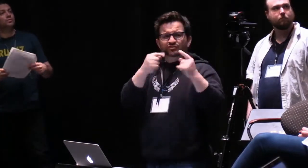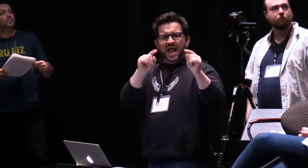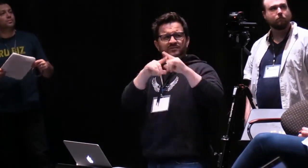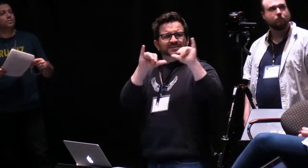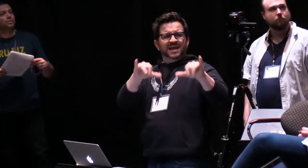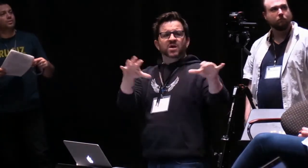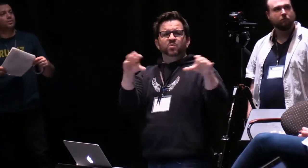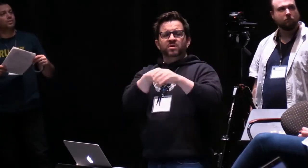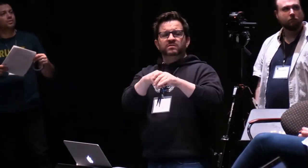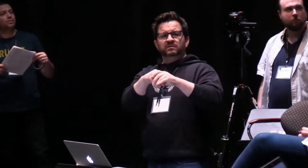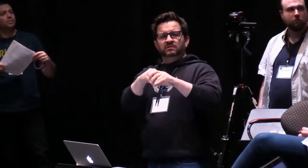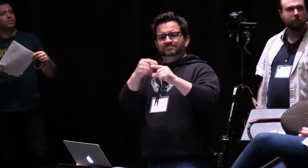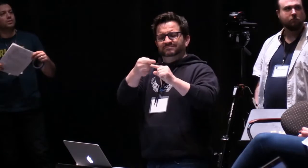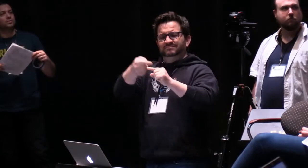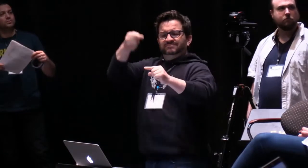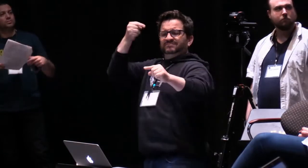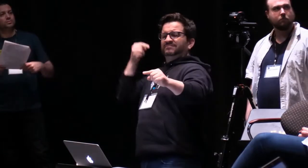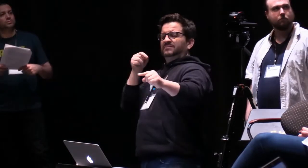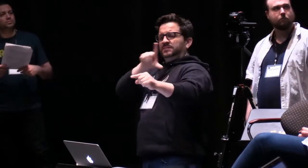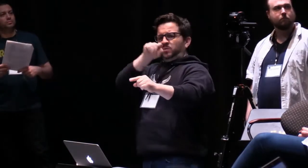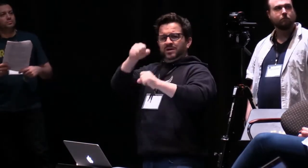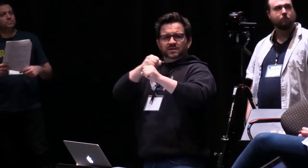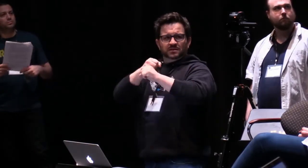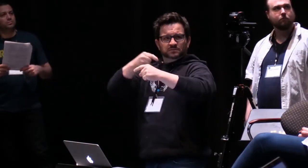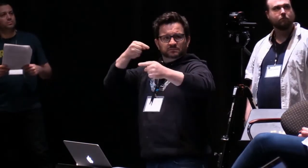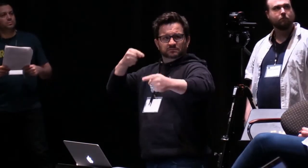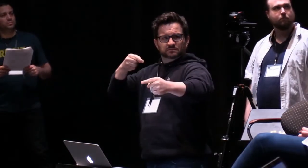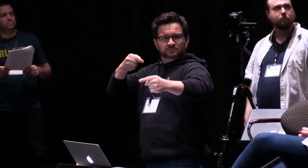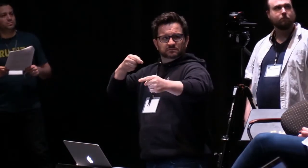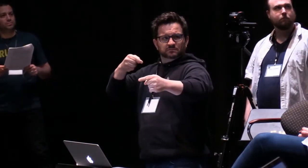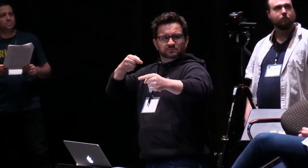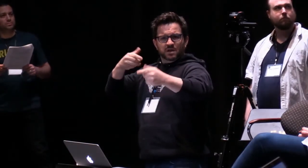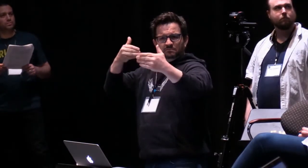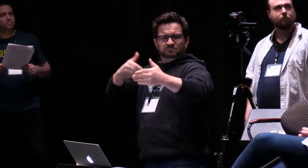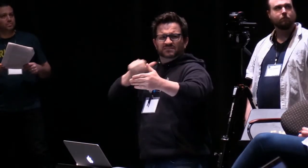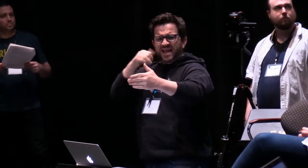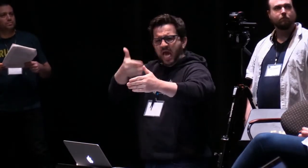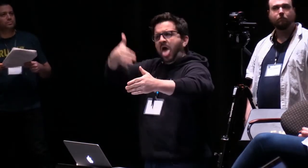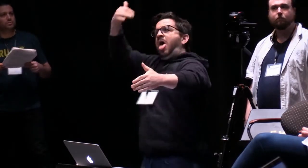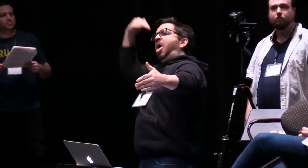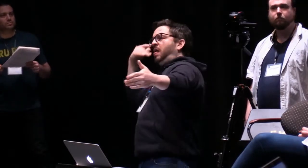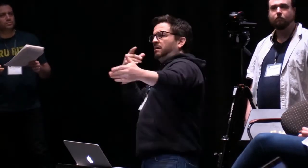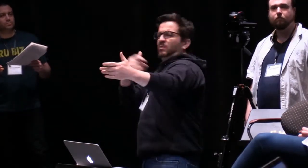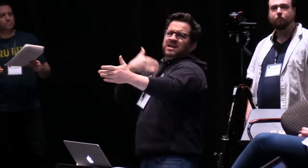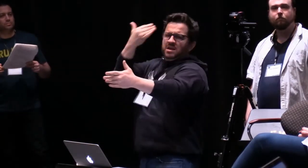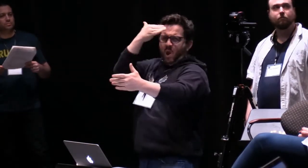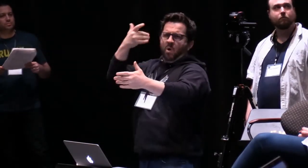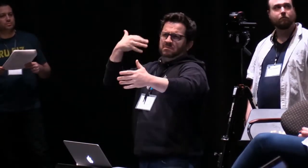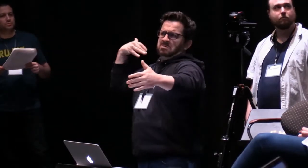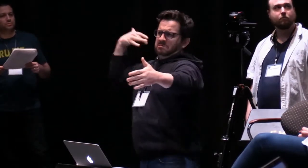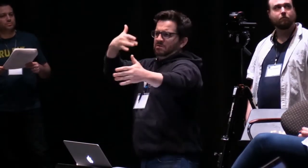So I'm gonna give you a few moments to formulate your answer. And then let's kind of take it back about 20 years.